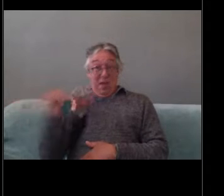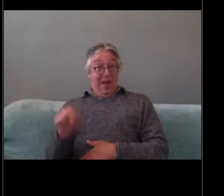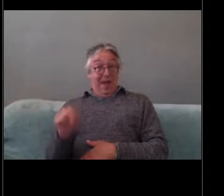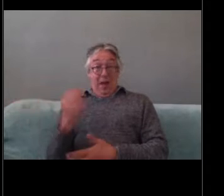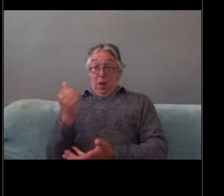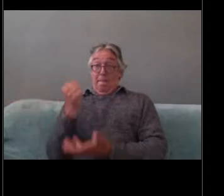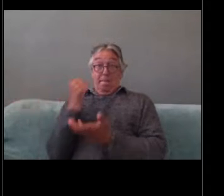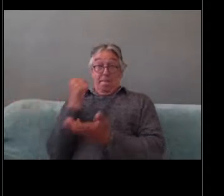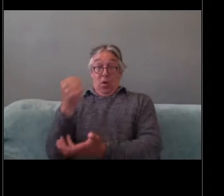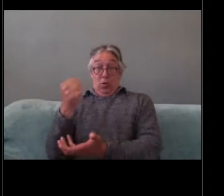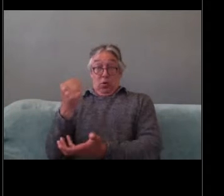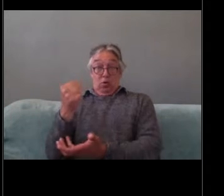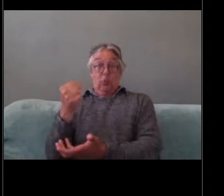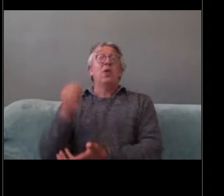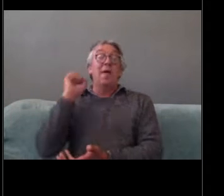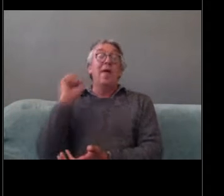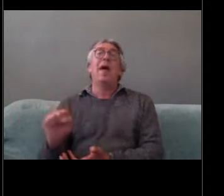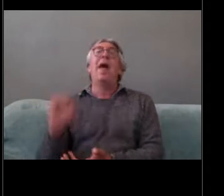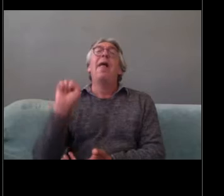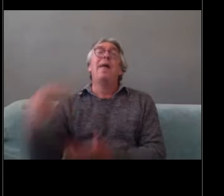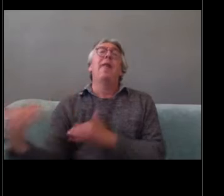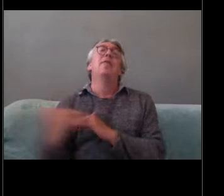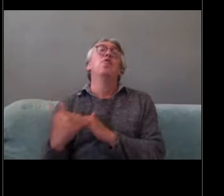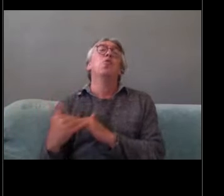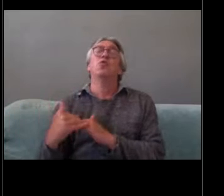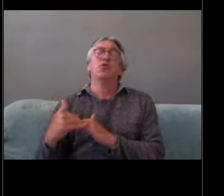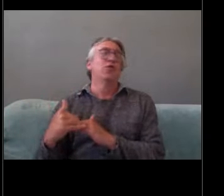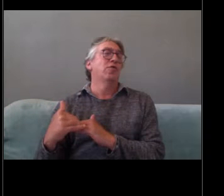There were some questions on how much is the additional budget.